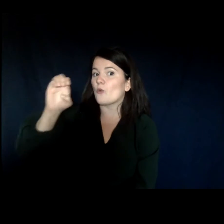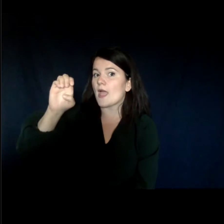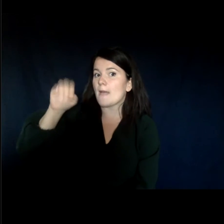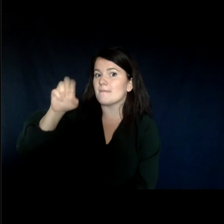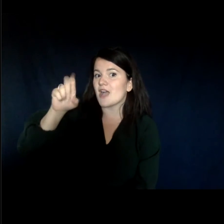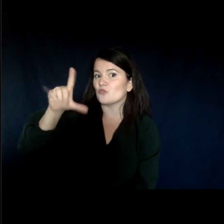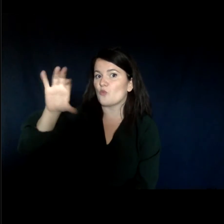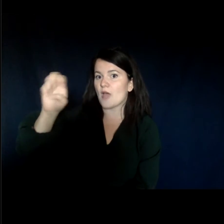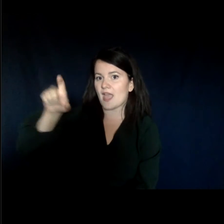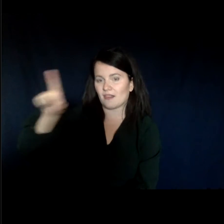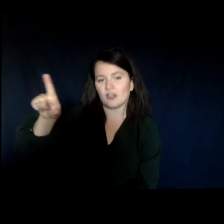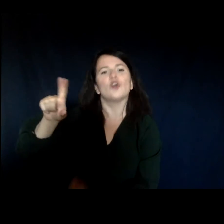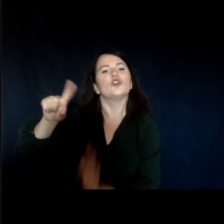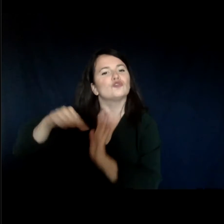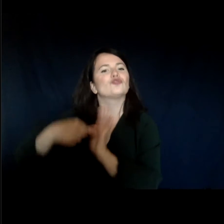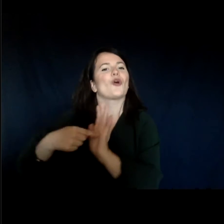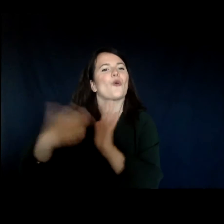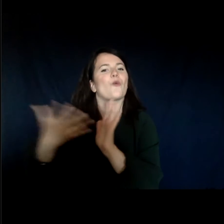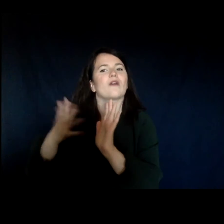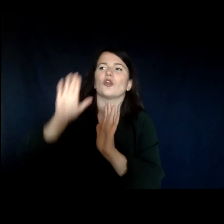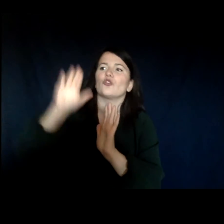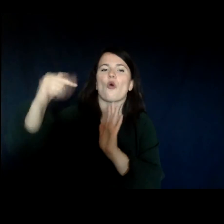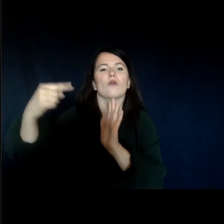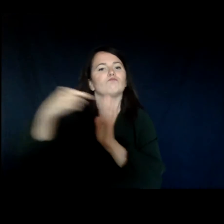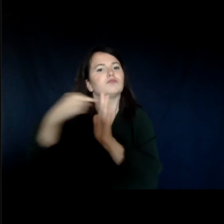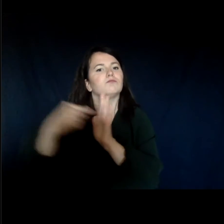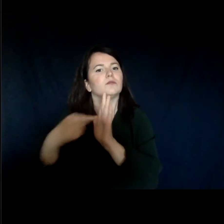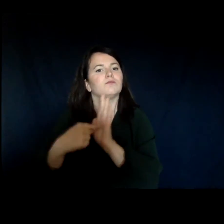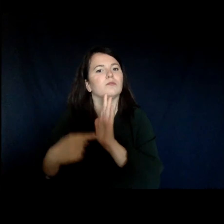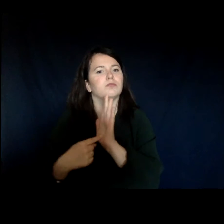to make this interaction the presentation and the information